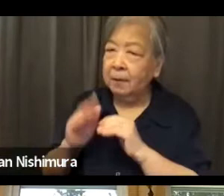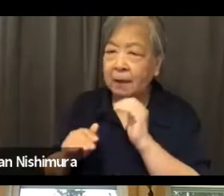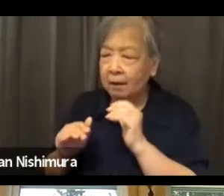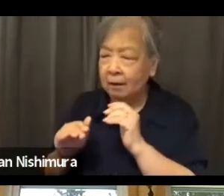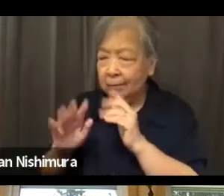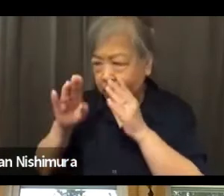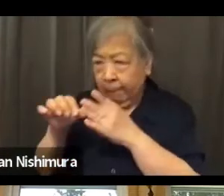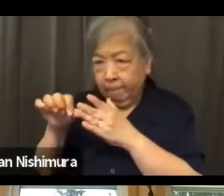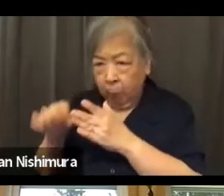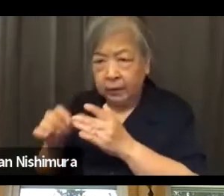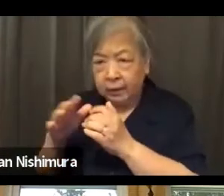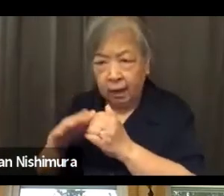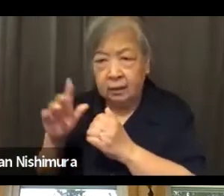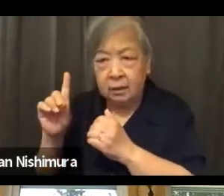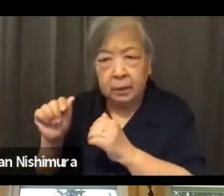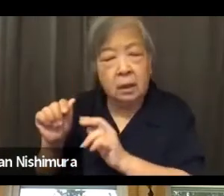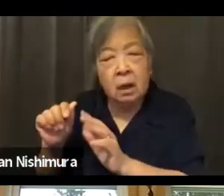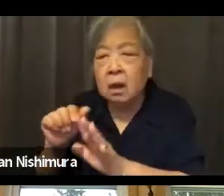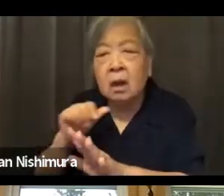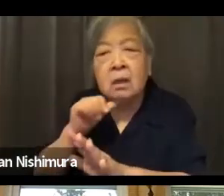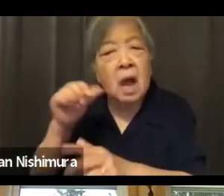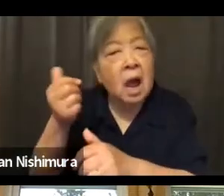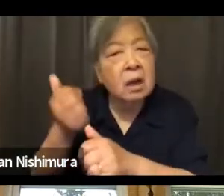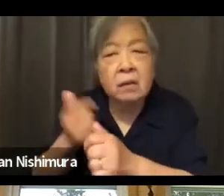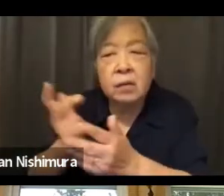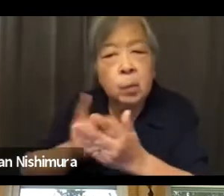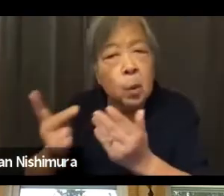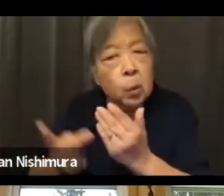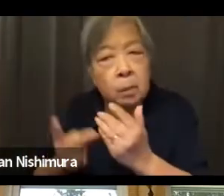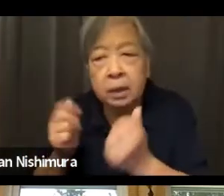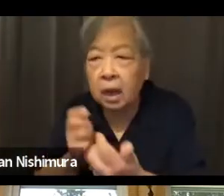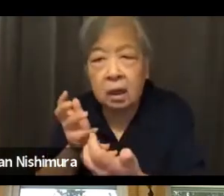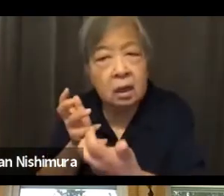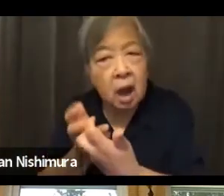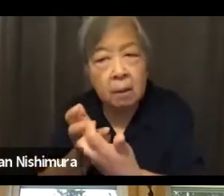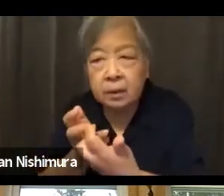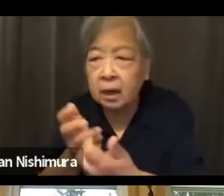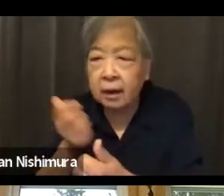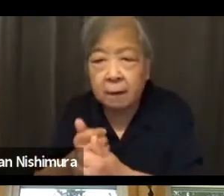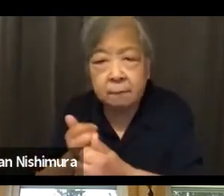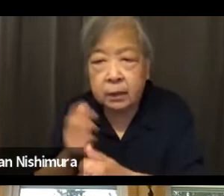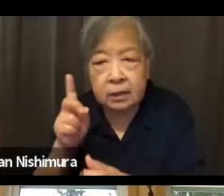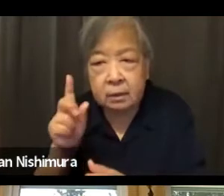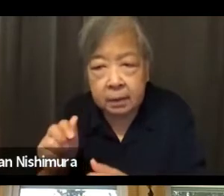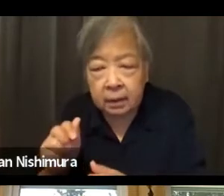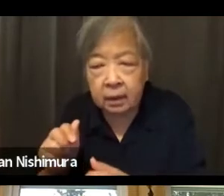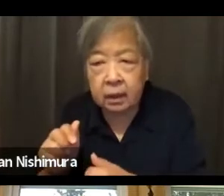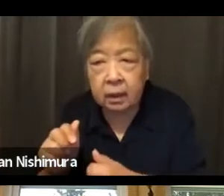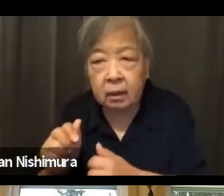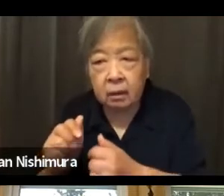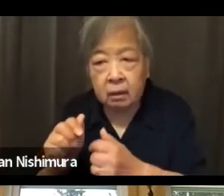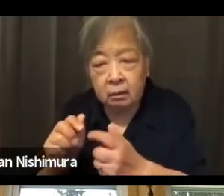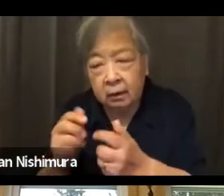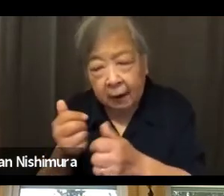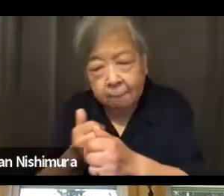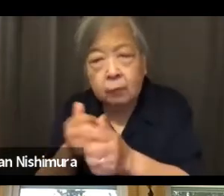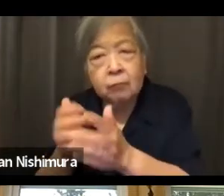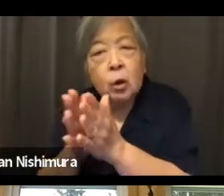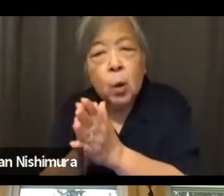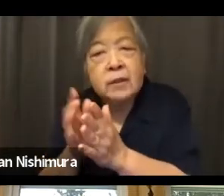Now, not every program can accommodate every disability accommodation request, but it is